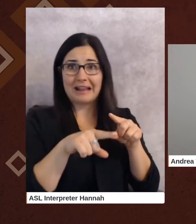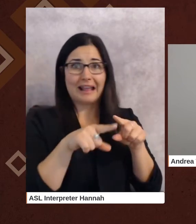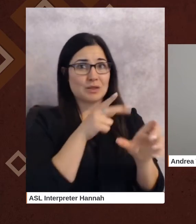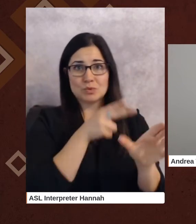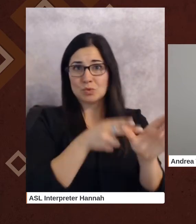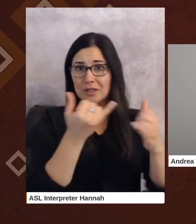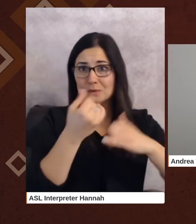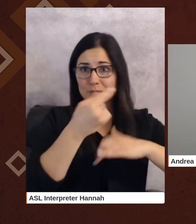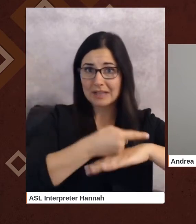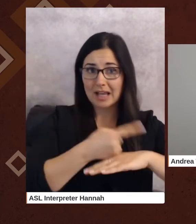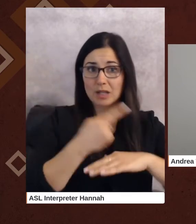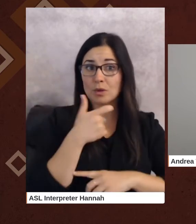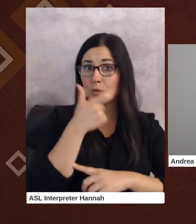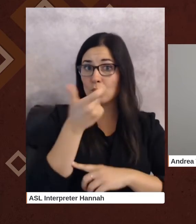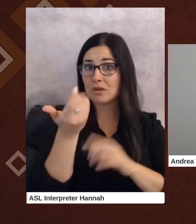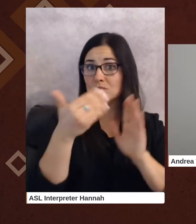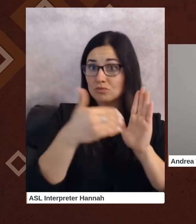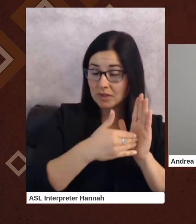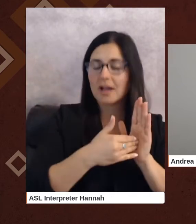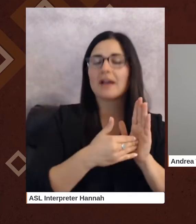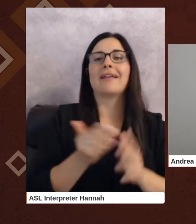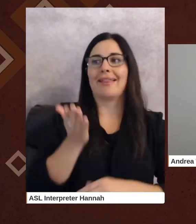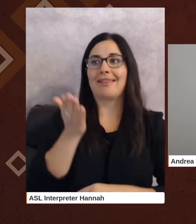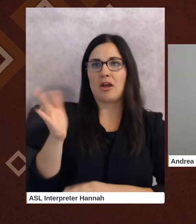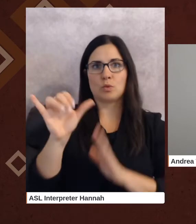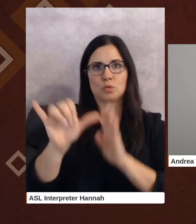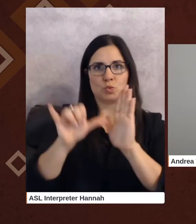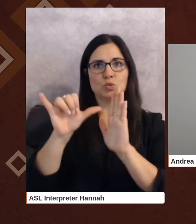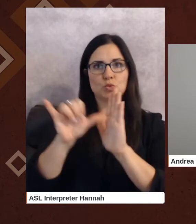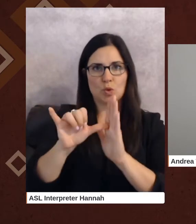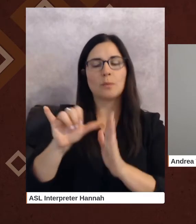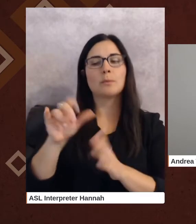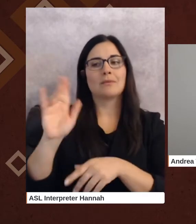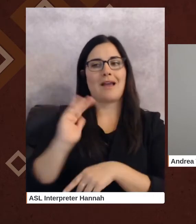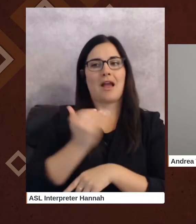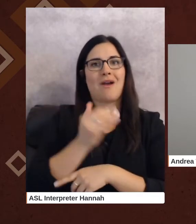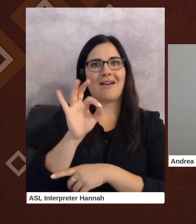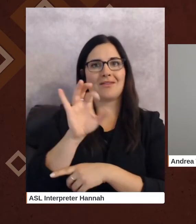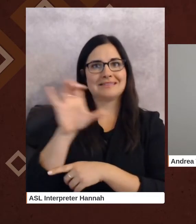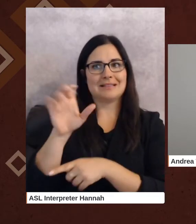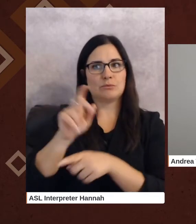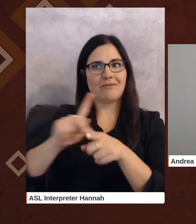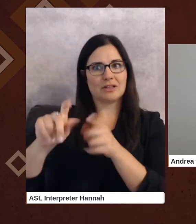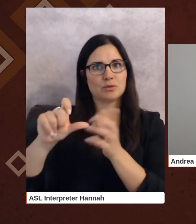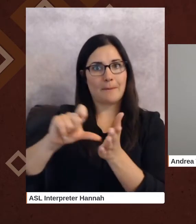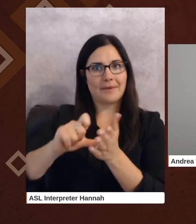any of these sessions, they will be there for your enjoyment. If you have questions throughout this presentation,